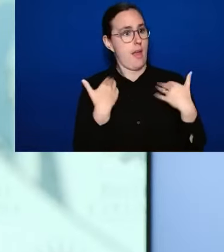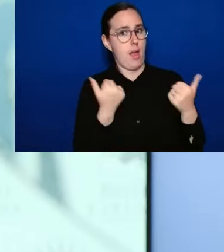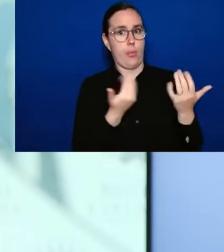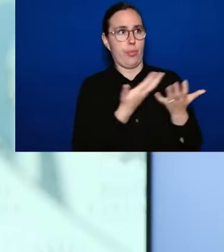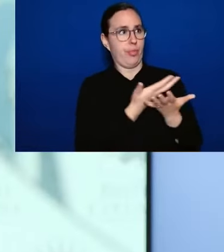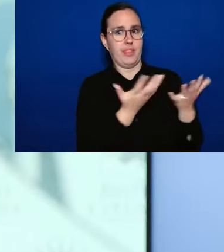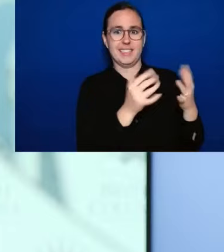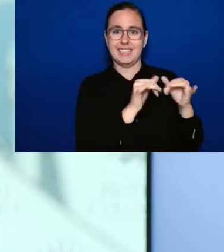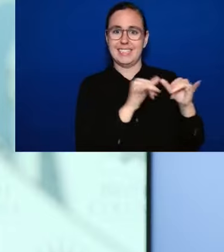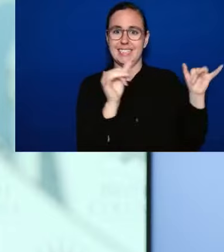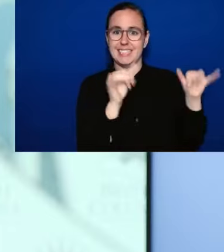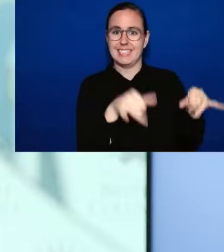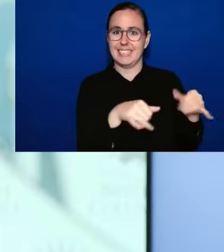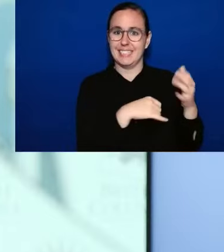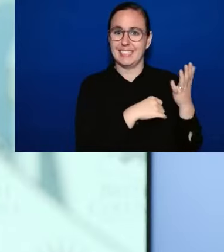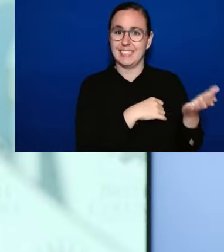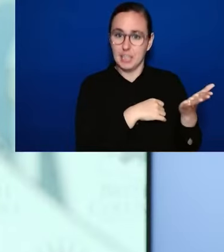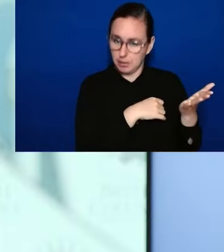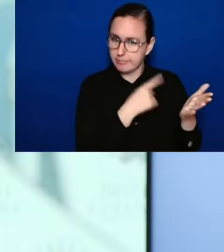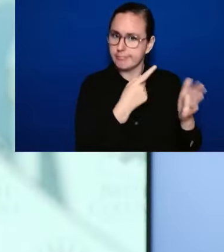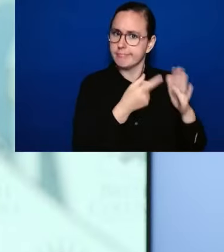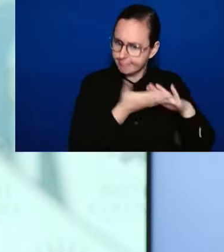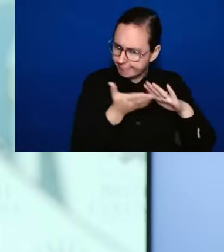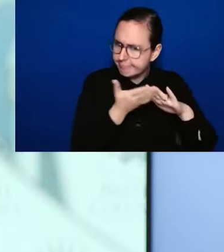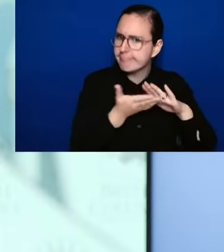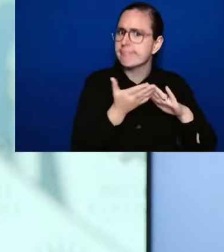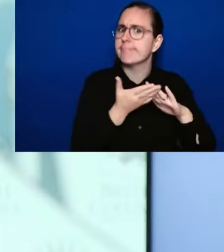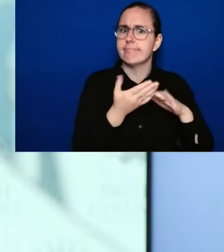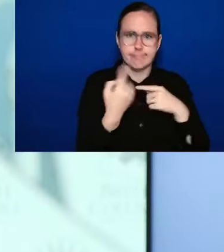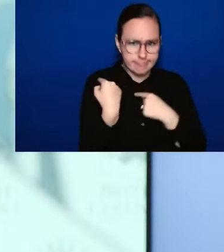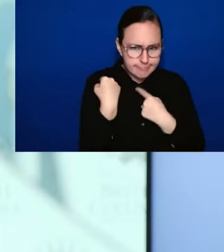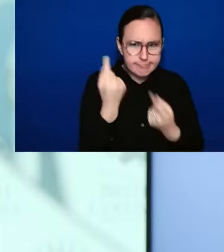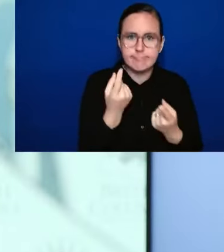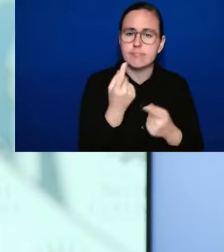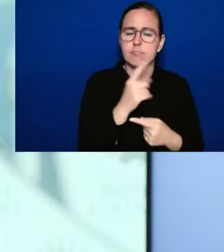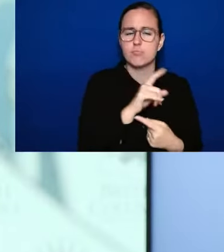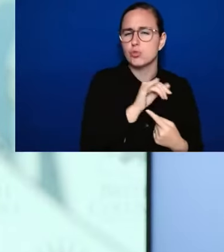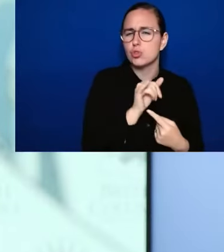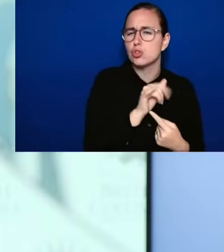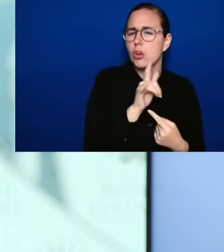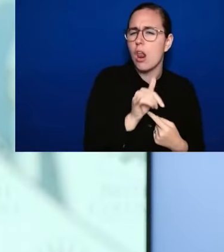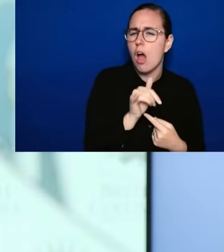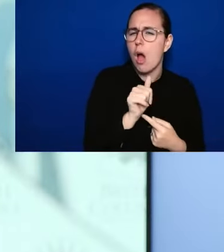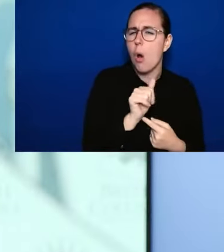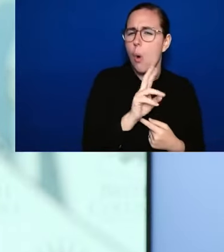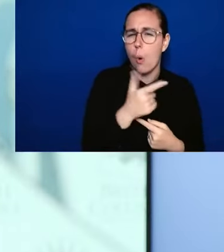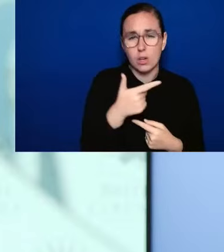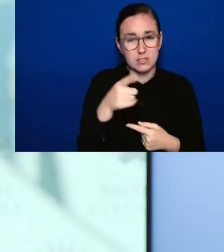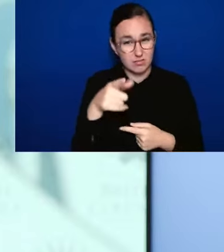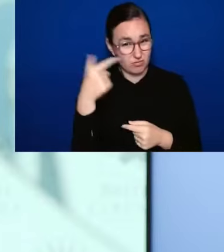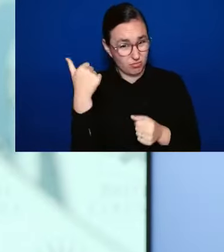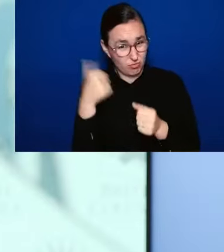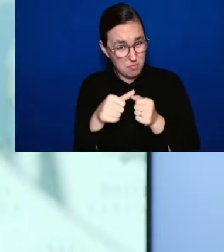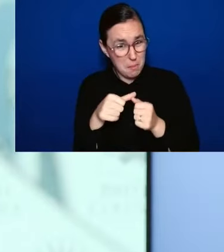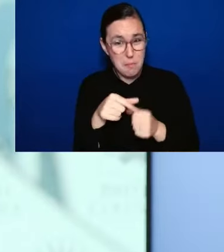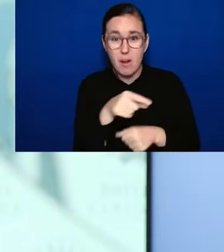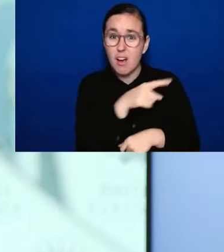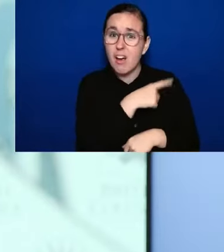terms of up with July and August but our health care teams have been working flat out. In public